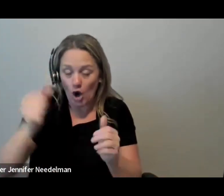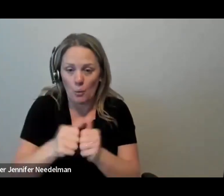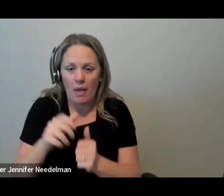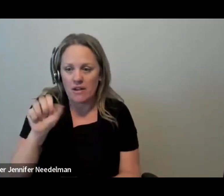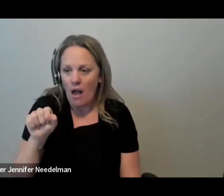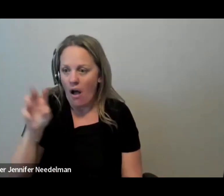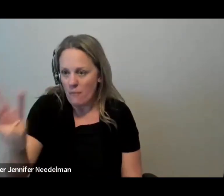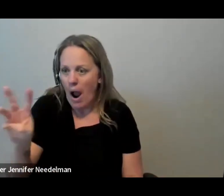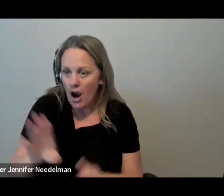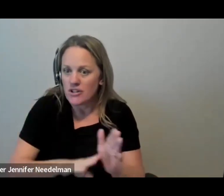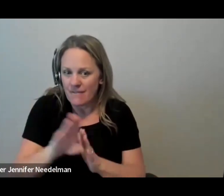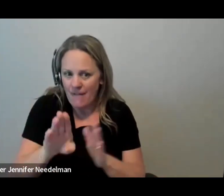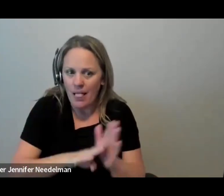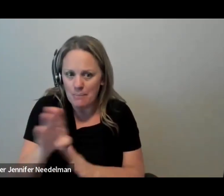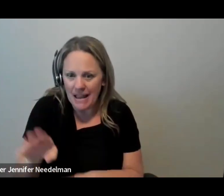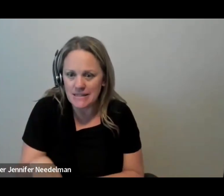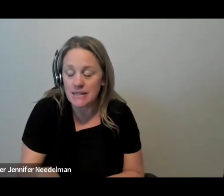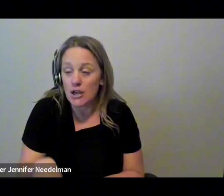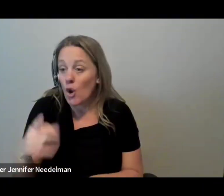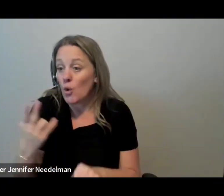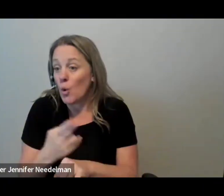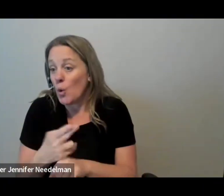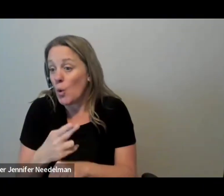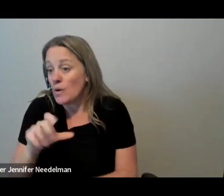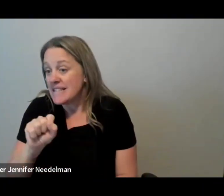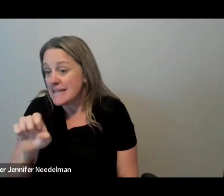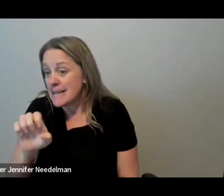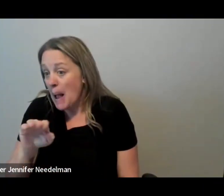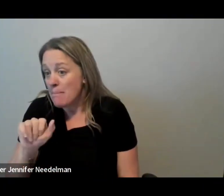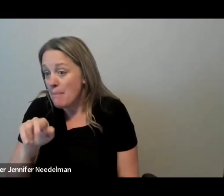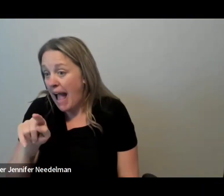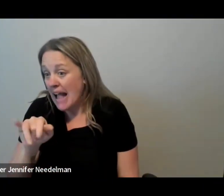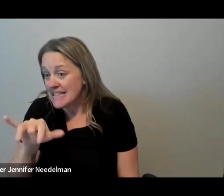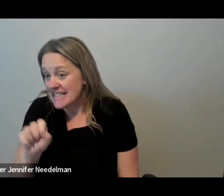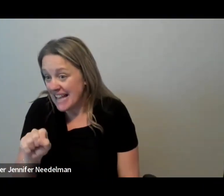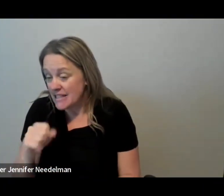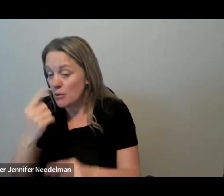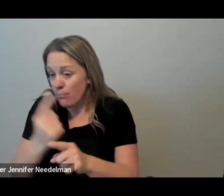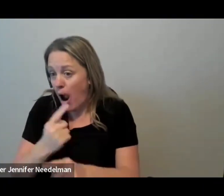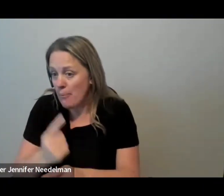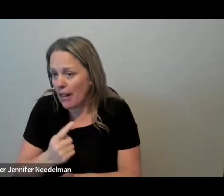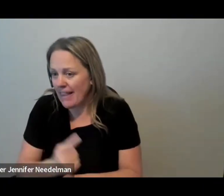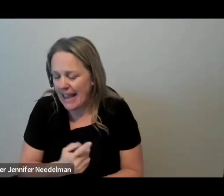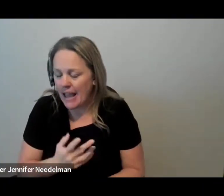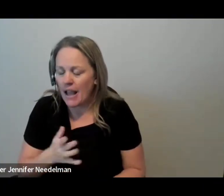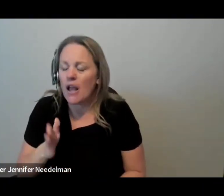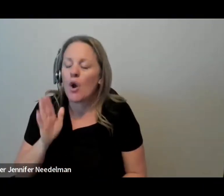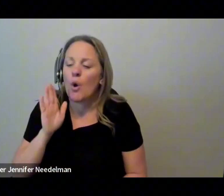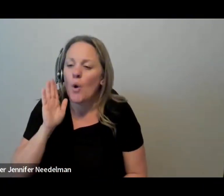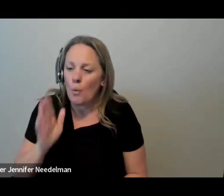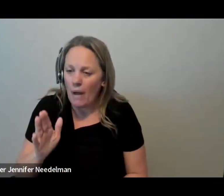and as long as you're using semantics properly is bringing built-in accessibility to the table.